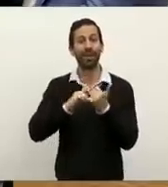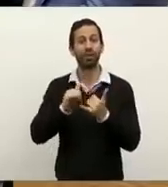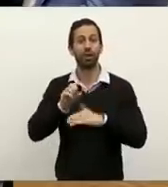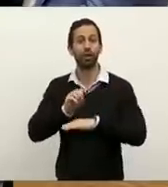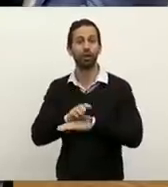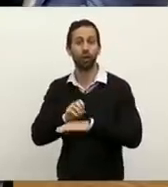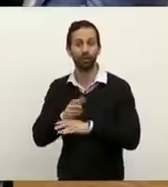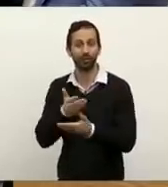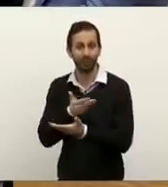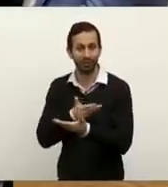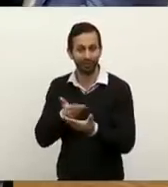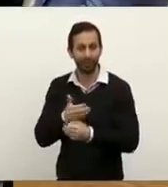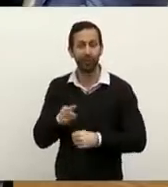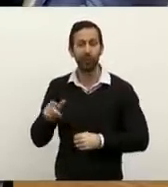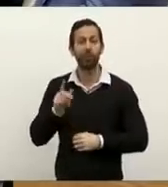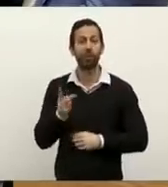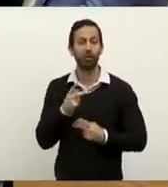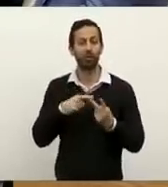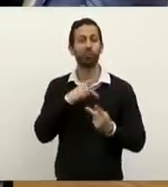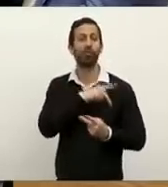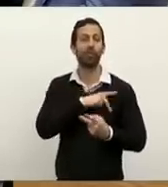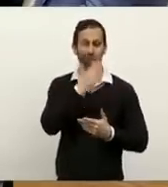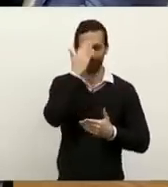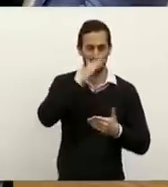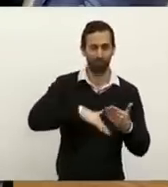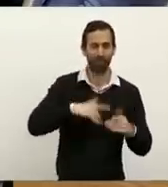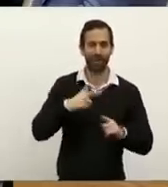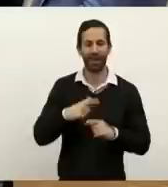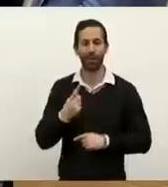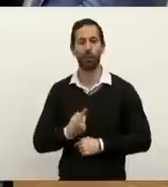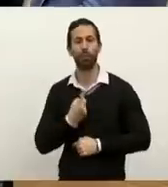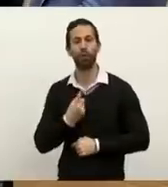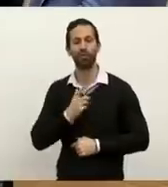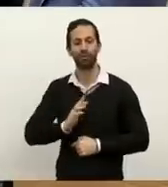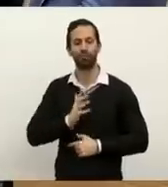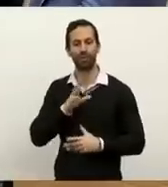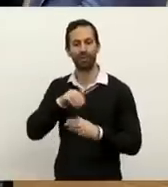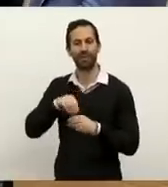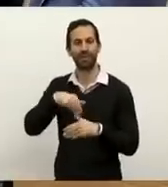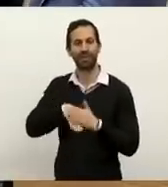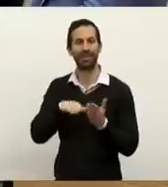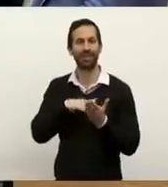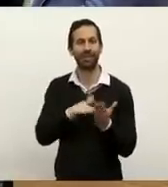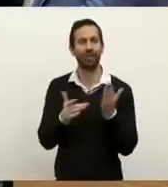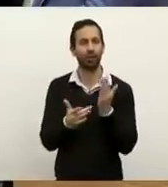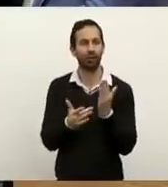and he has both professional experience and a personal interest in assistive technology.